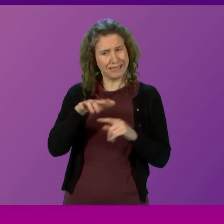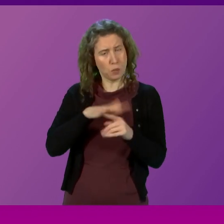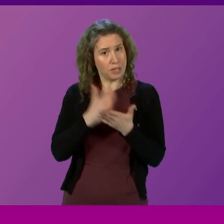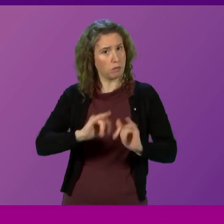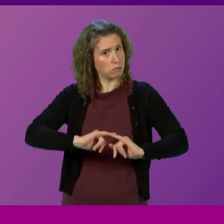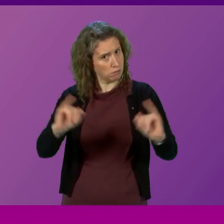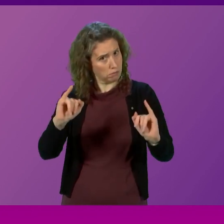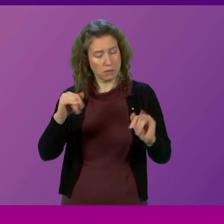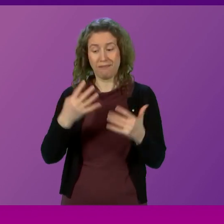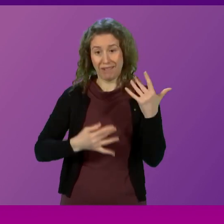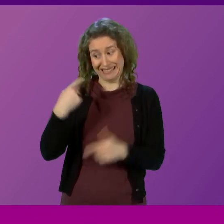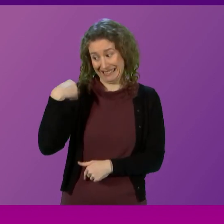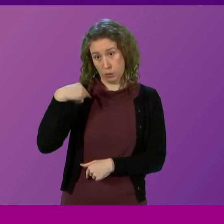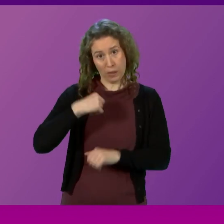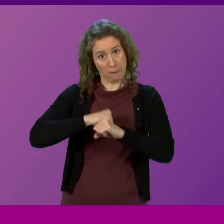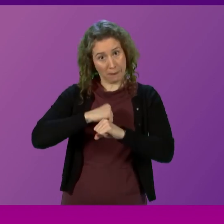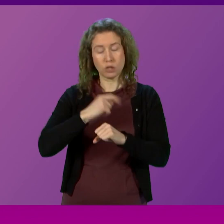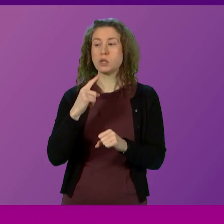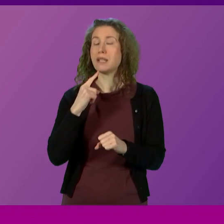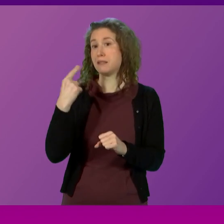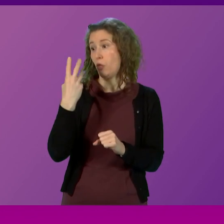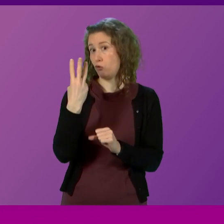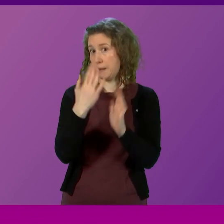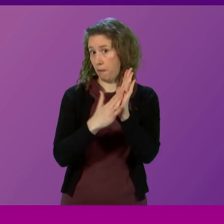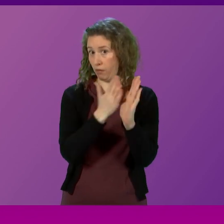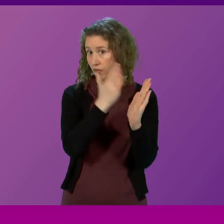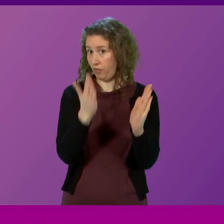Figures that have come out this week show that, in the past three months alone, more